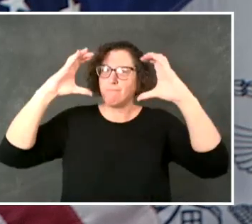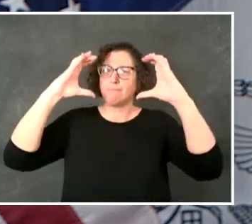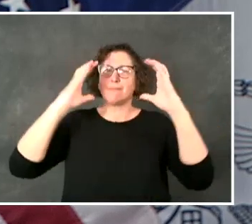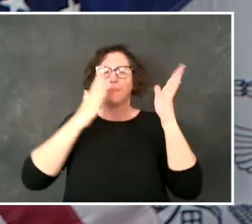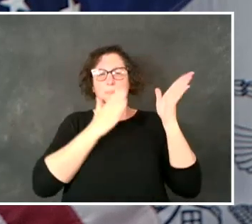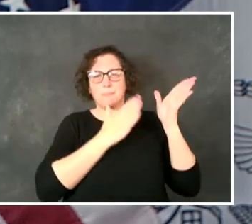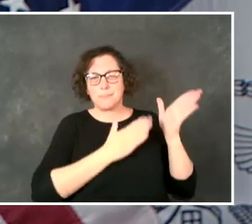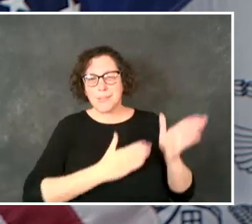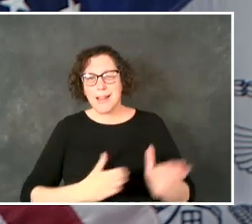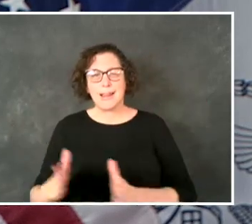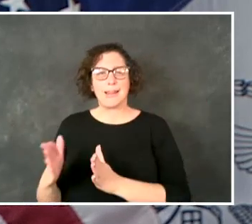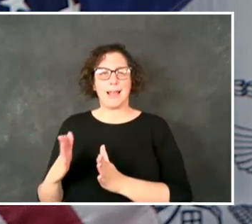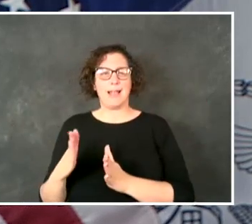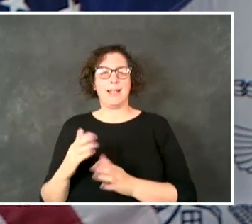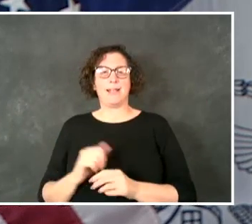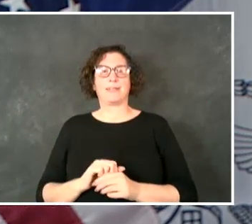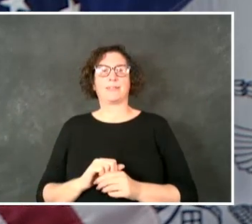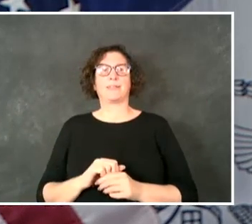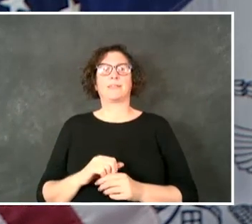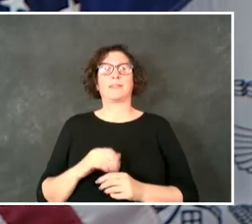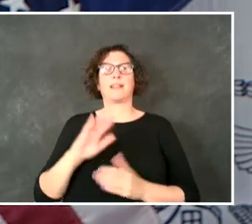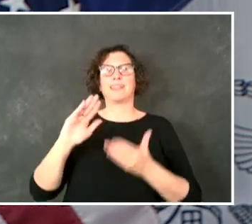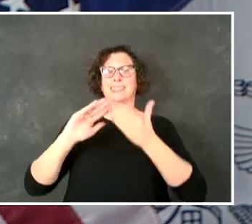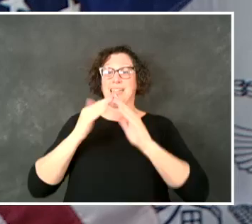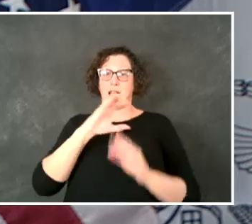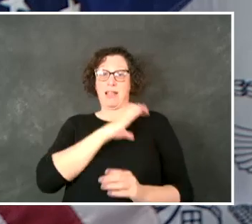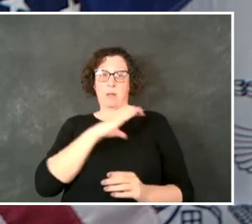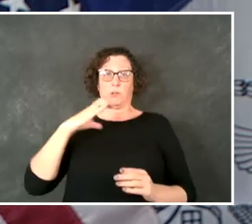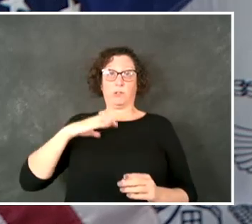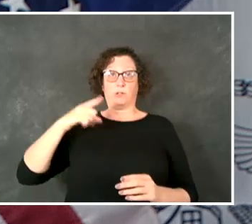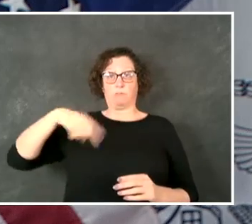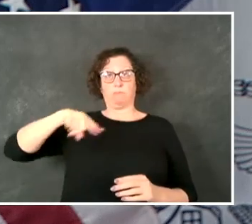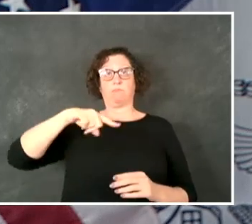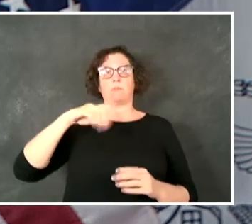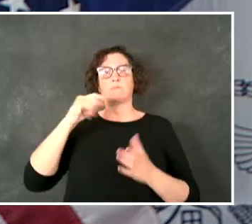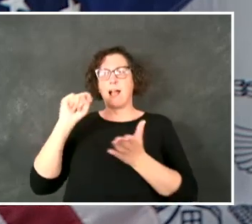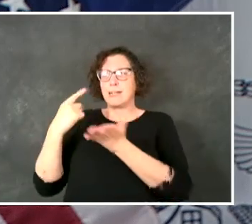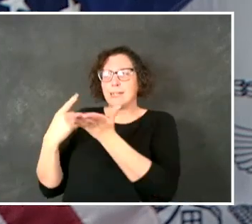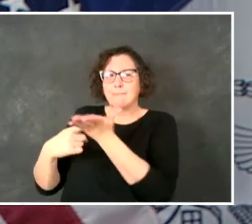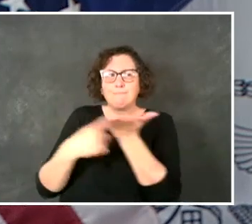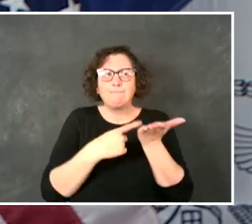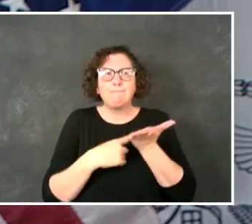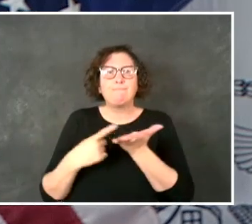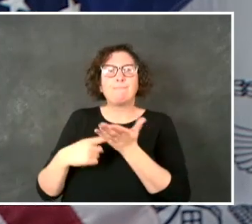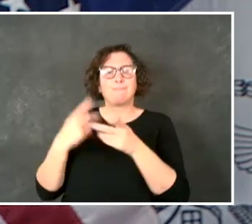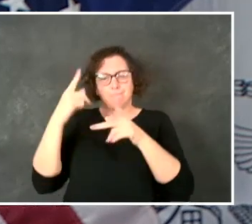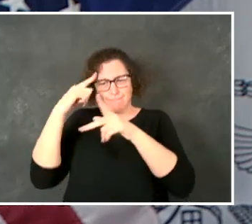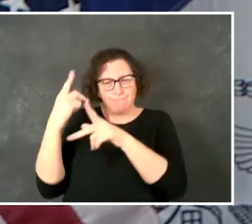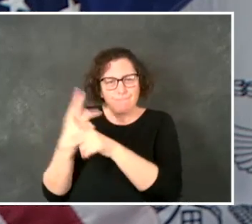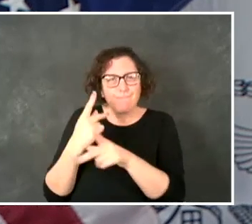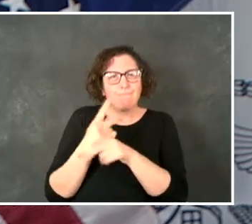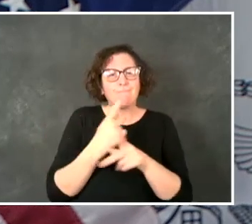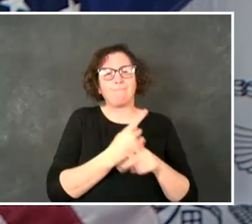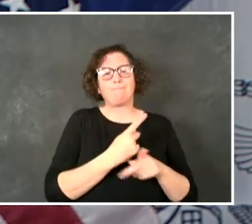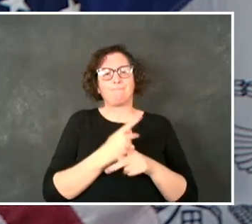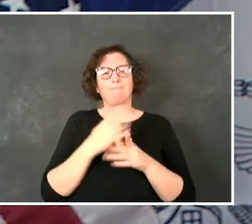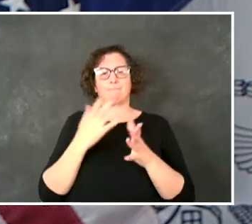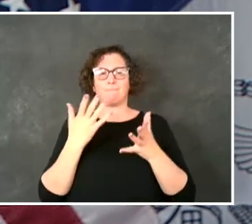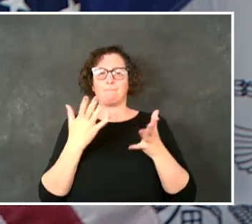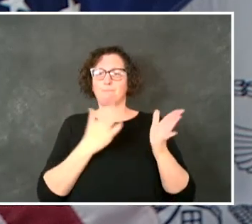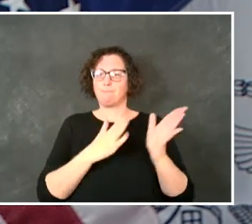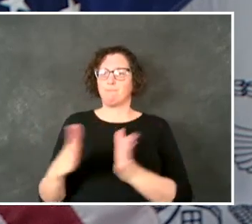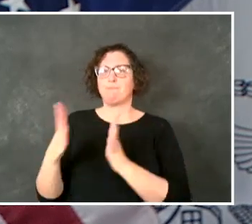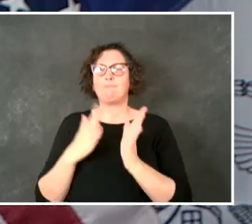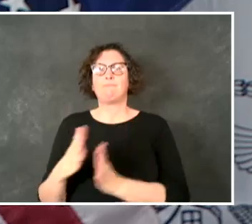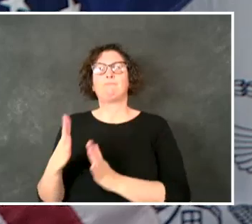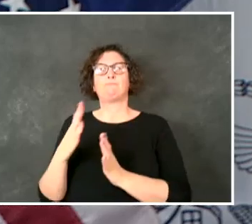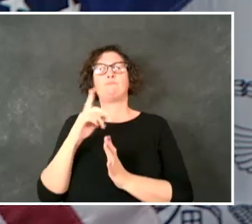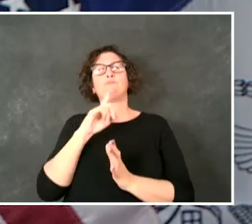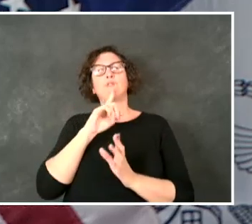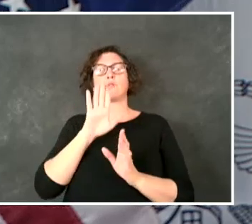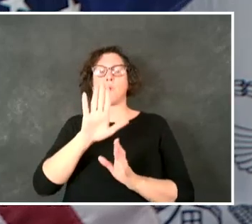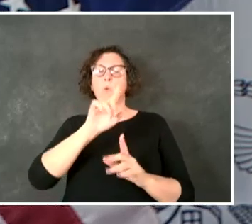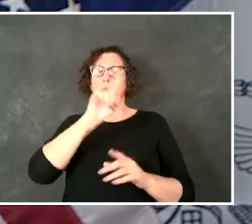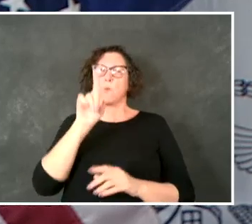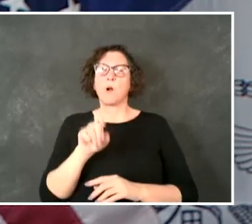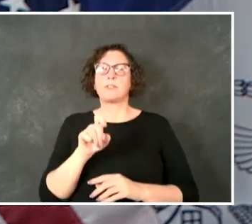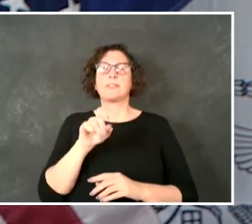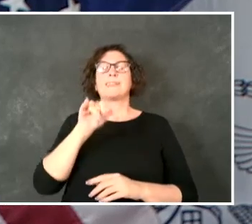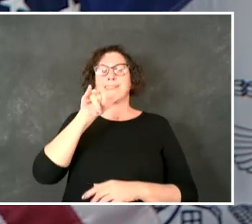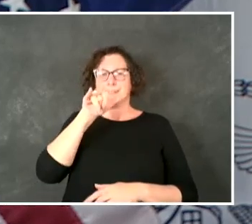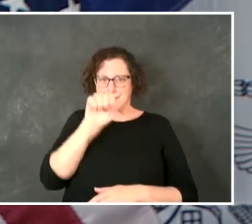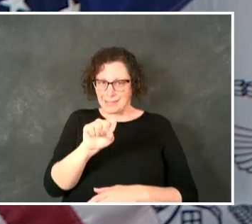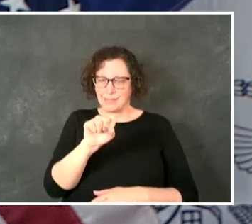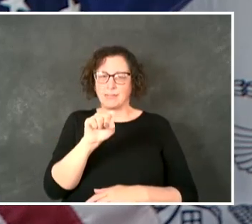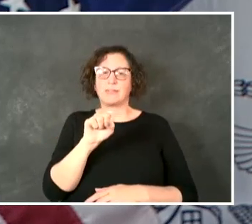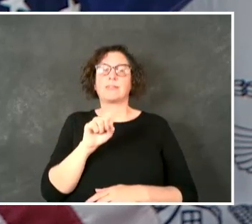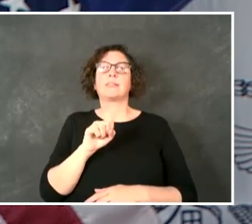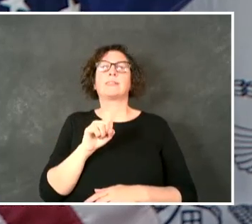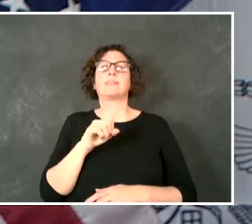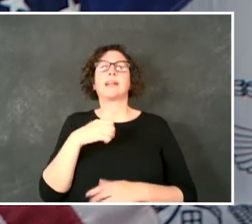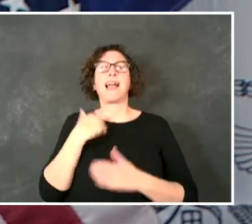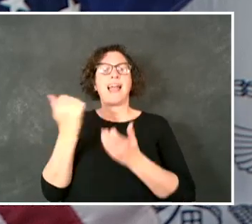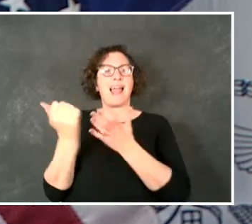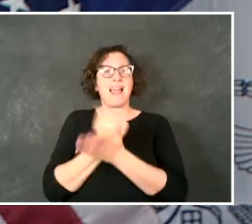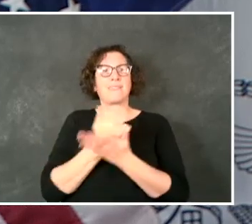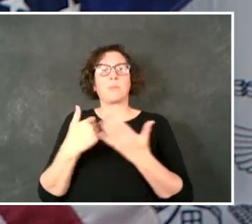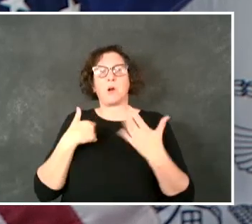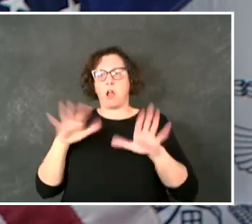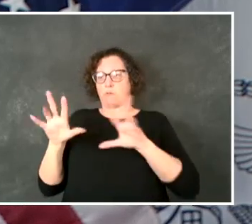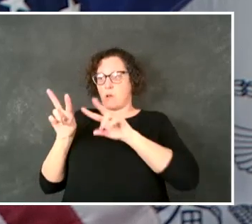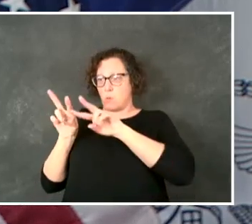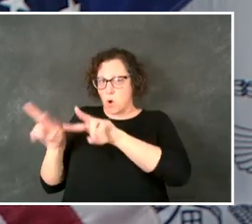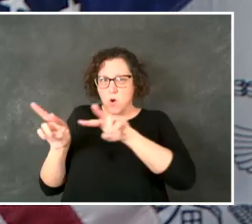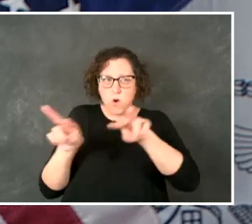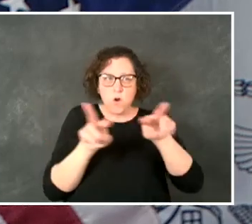CREATE.